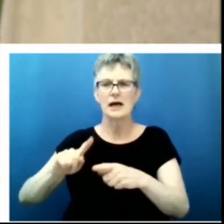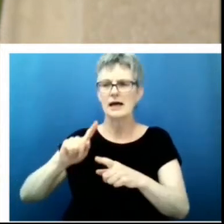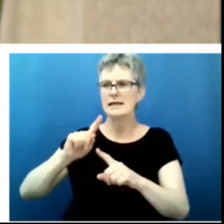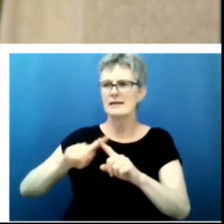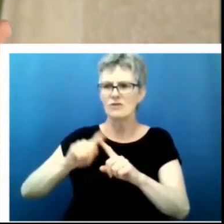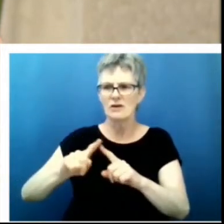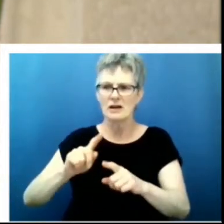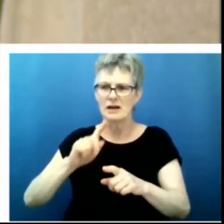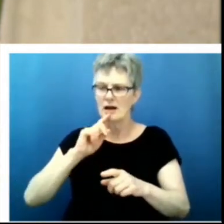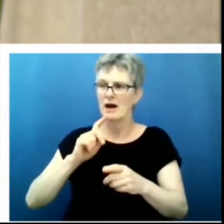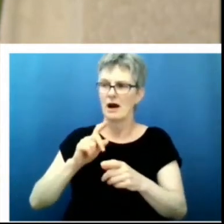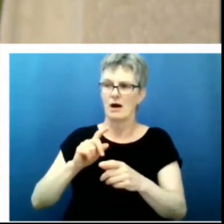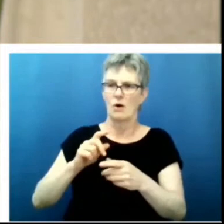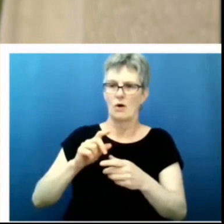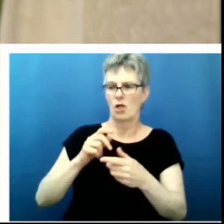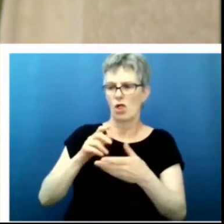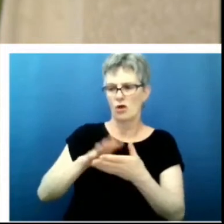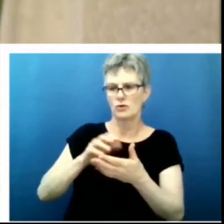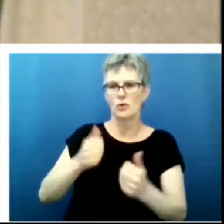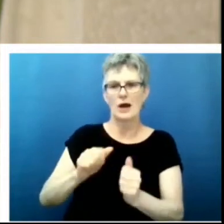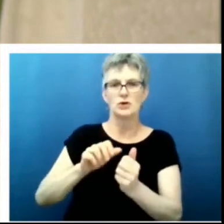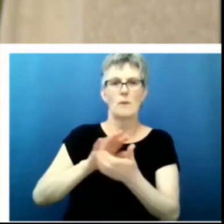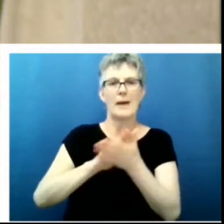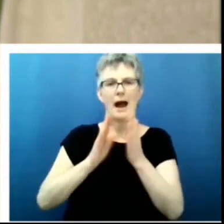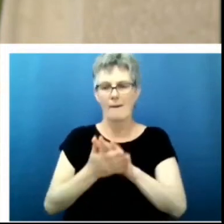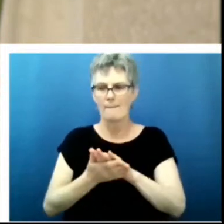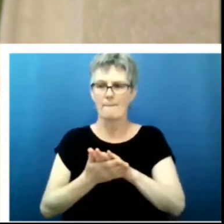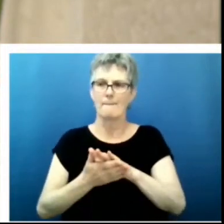to replenish and focus their energy as they grow their business.